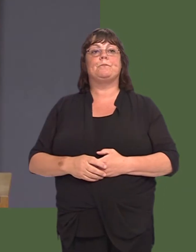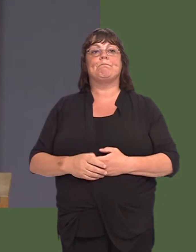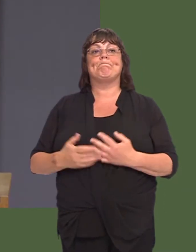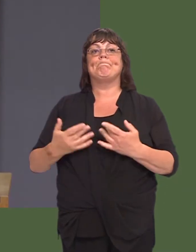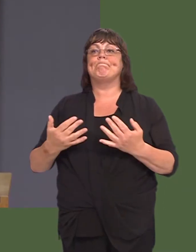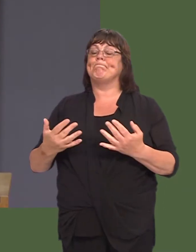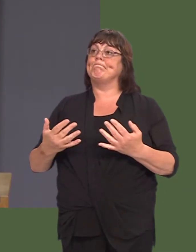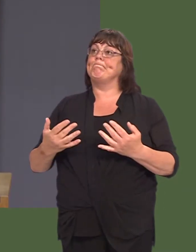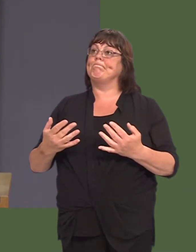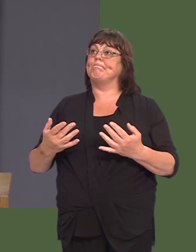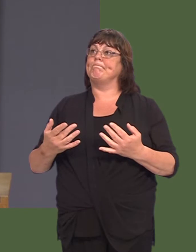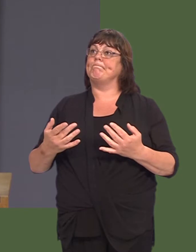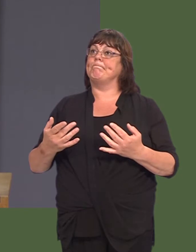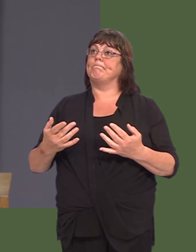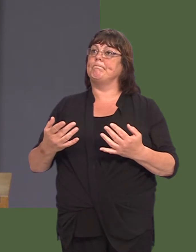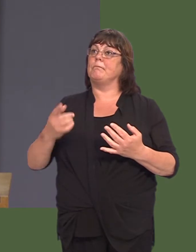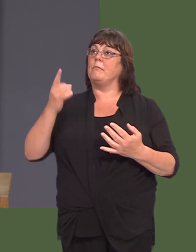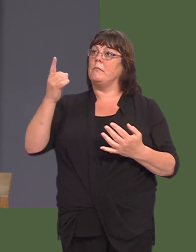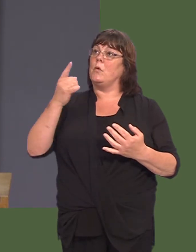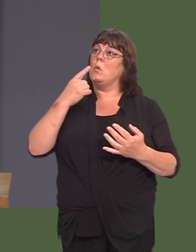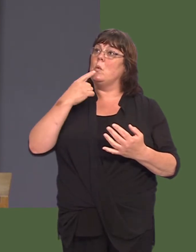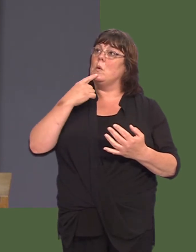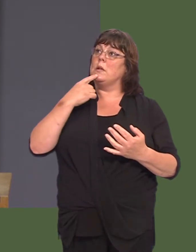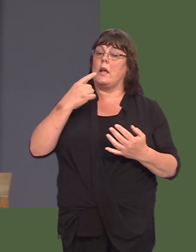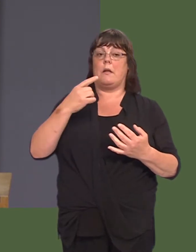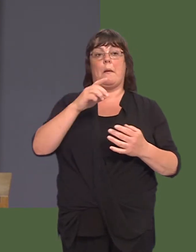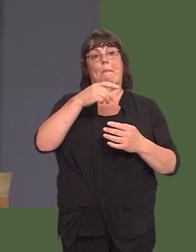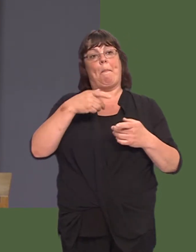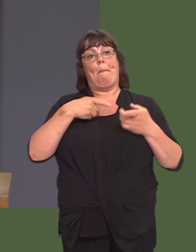to the acknowledged policy, which I think is the correct one, of the Minister for Lifelong